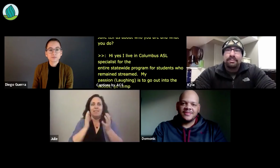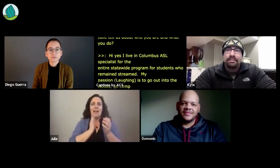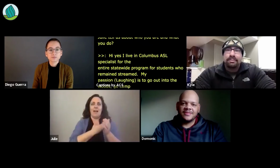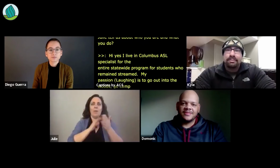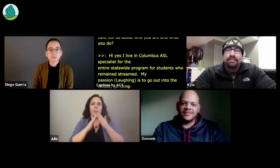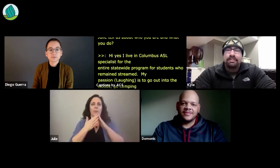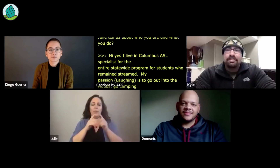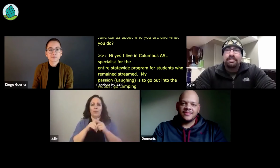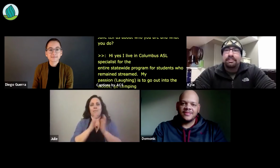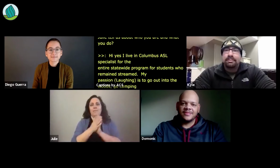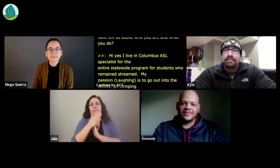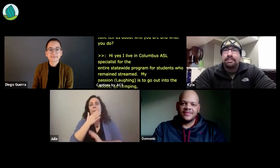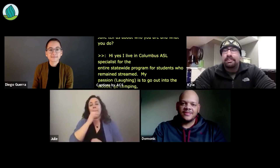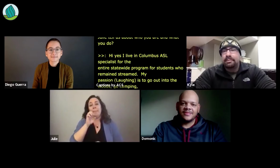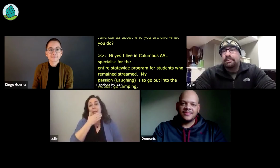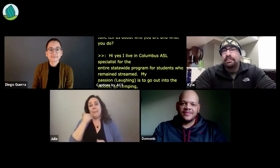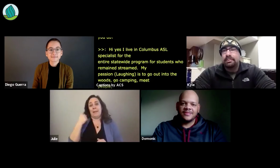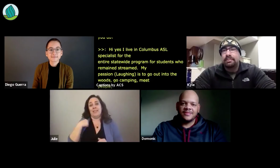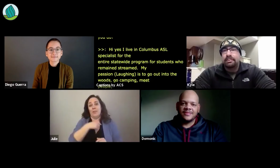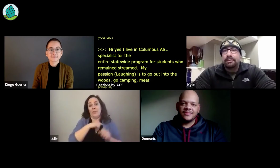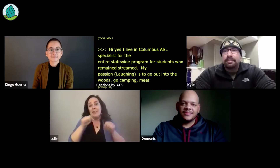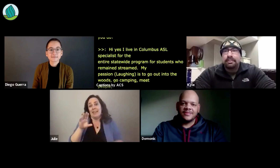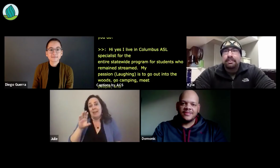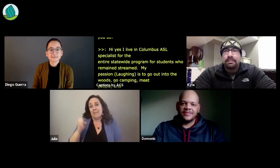a sense of how our community can be the best that we can be.